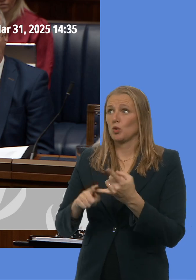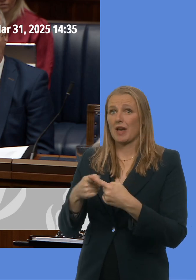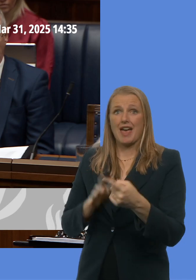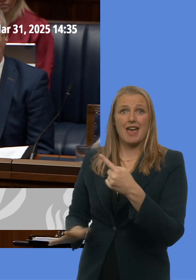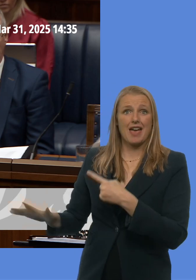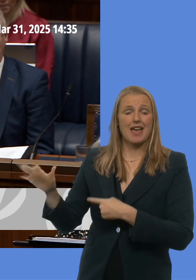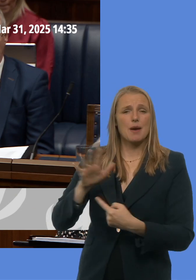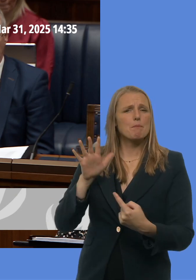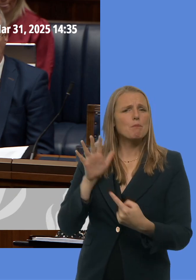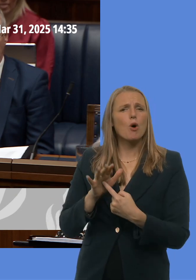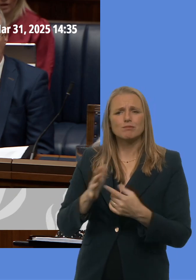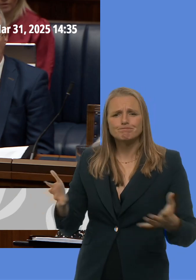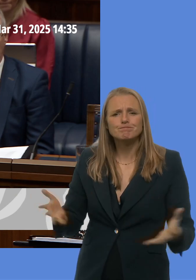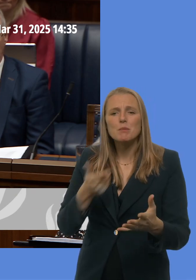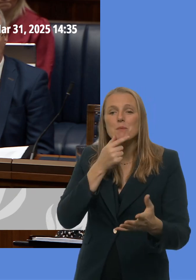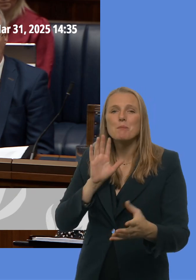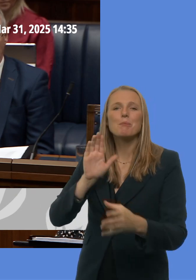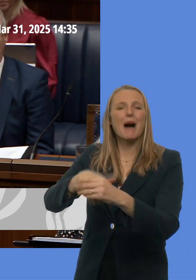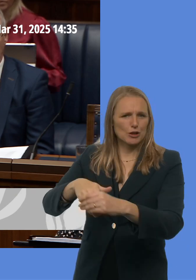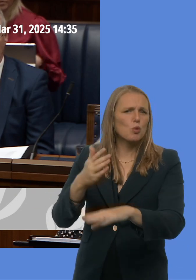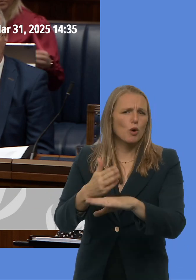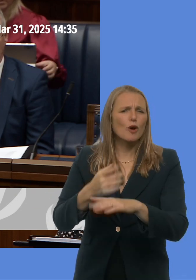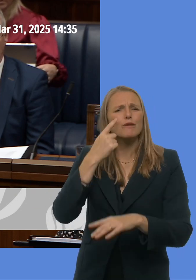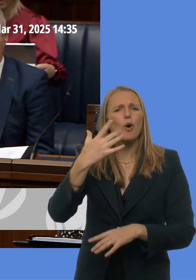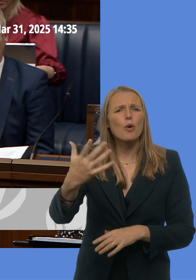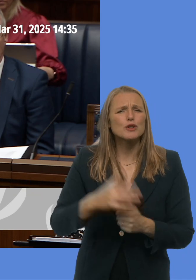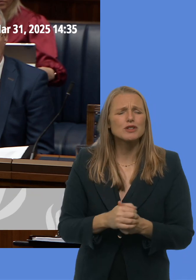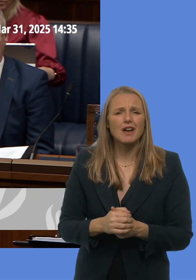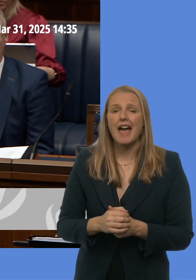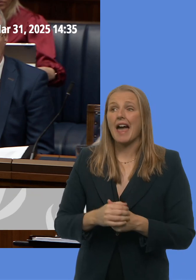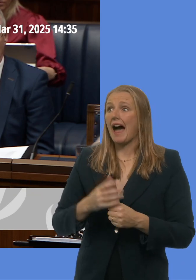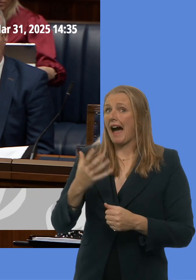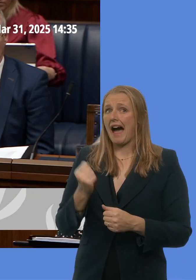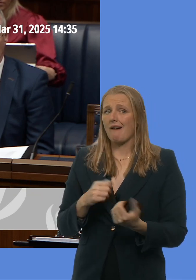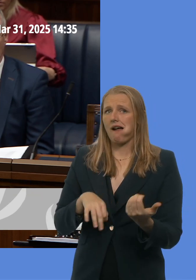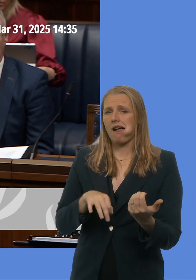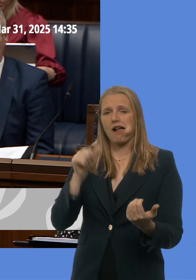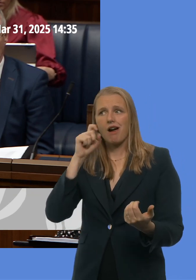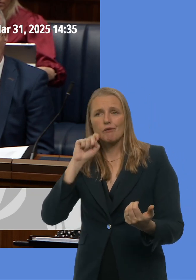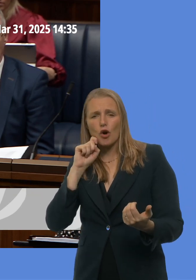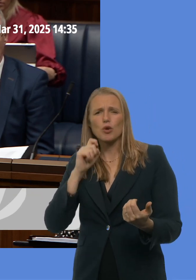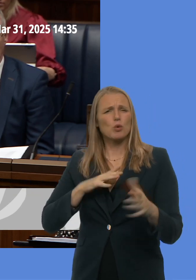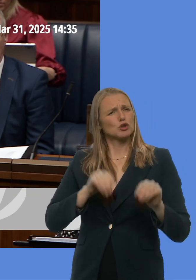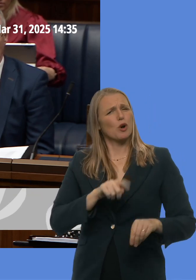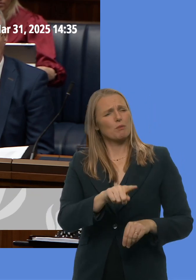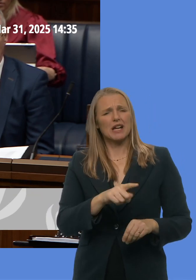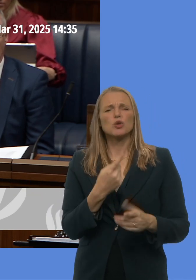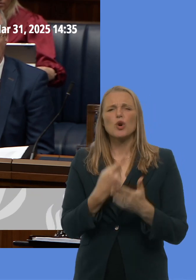back into work. People want to see any fraud tackled, in terms of tax evasion and not just benefit